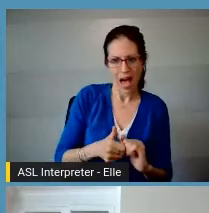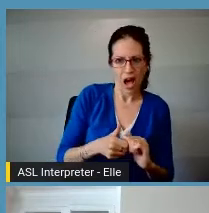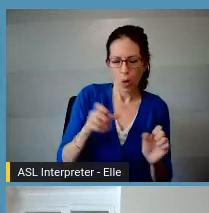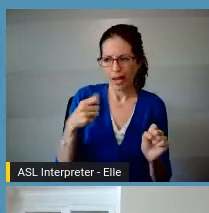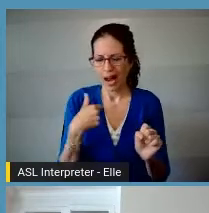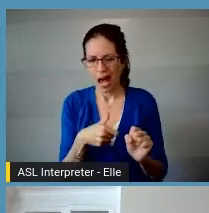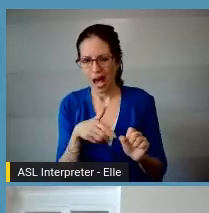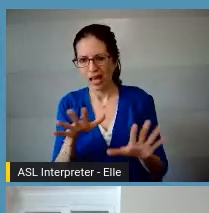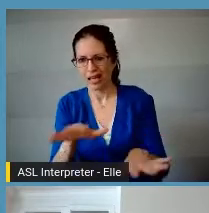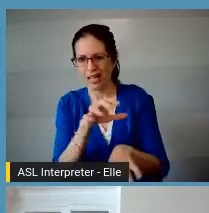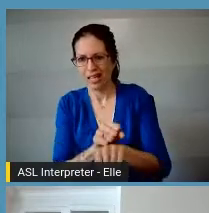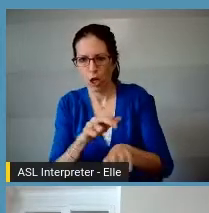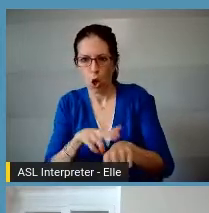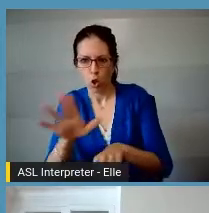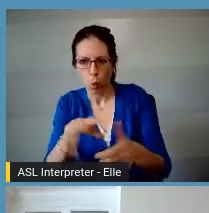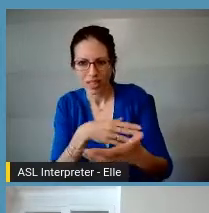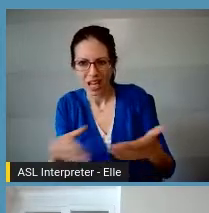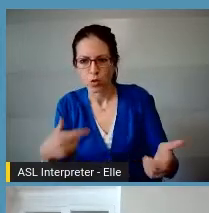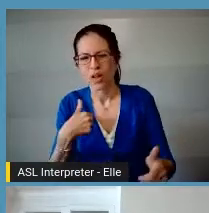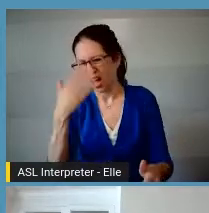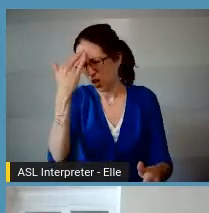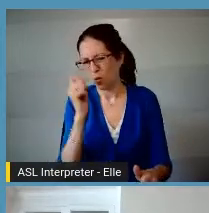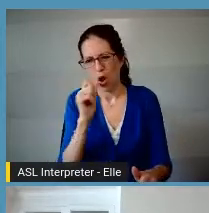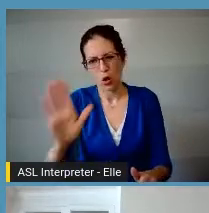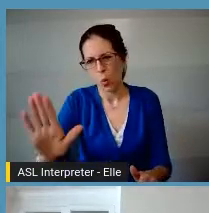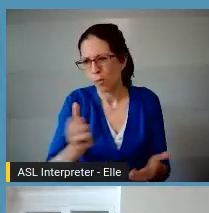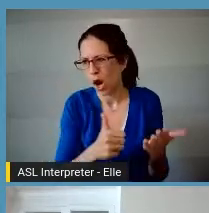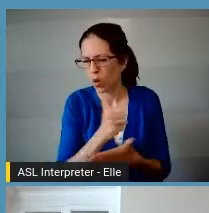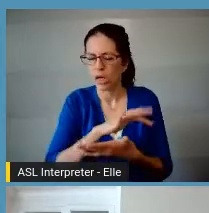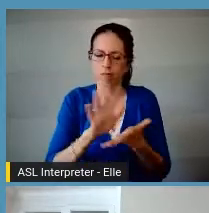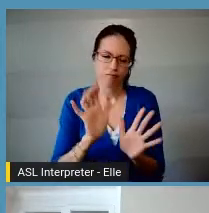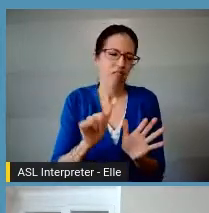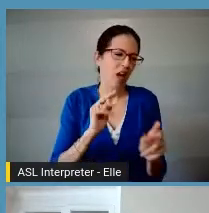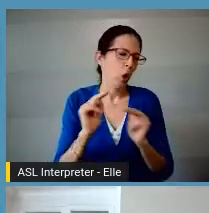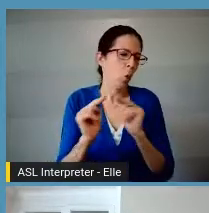this is not your priority. I learned how to do some things but there are other things